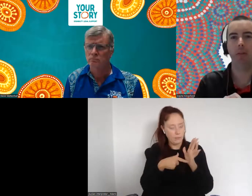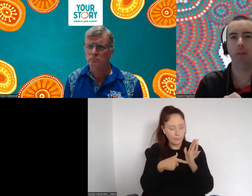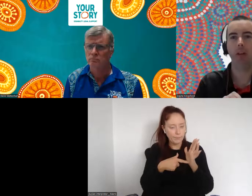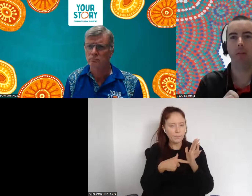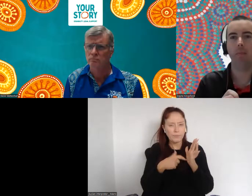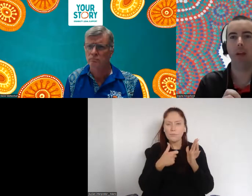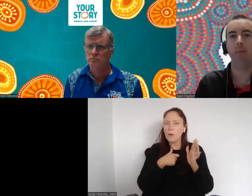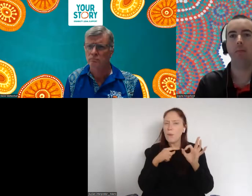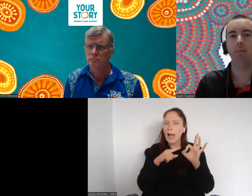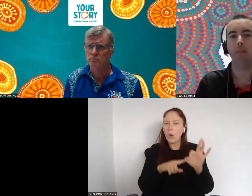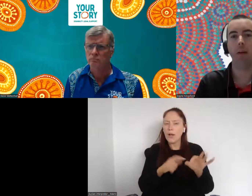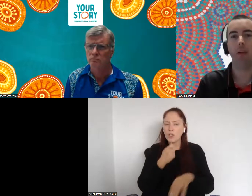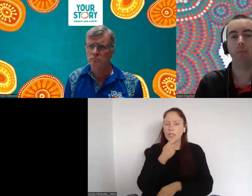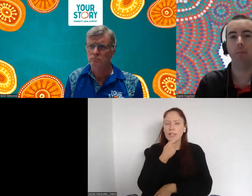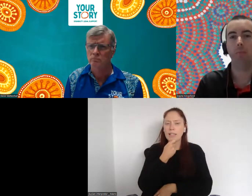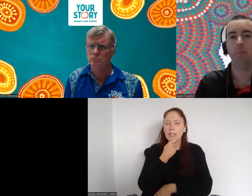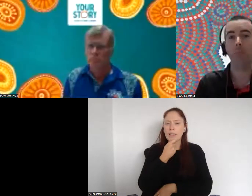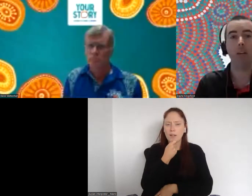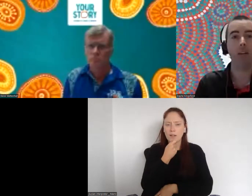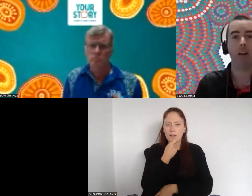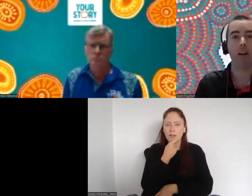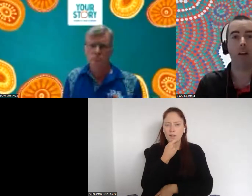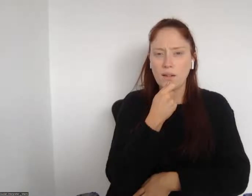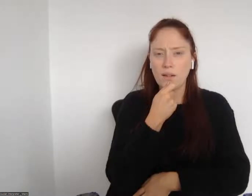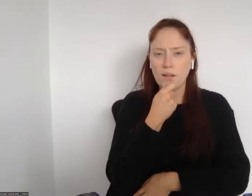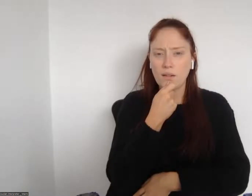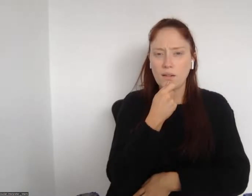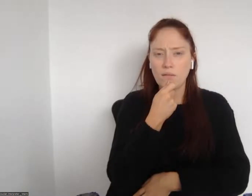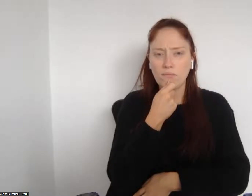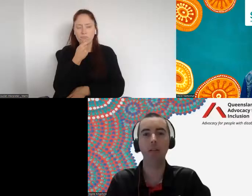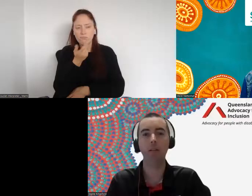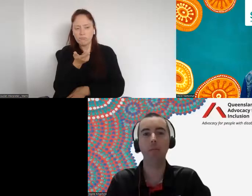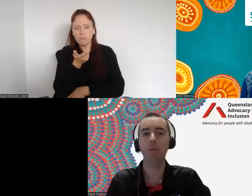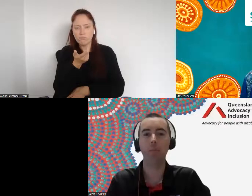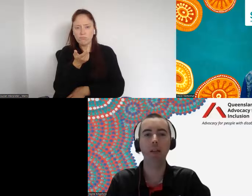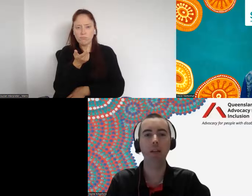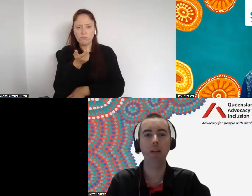or not that the applicant would potentially be another active party in a subsequent proceeding.